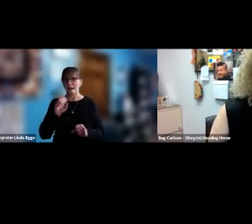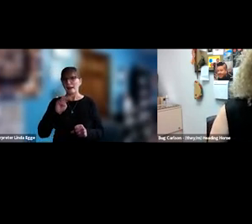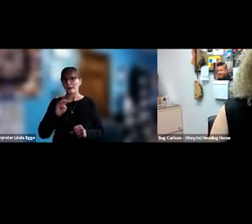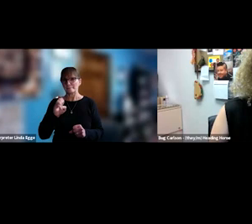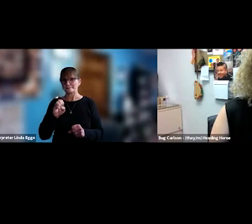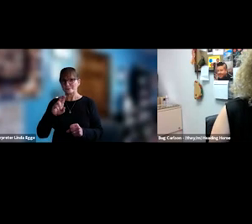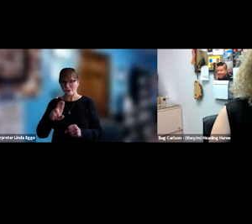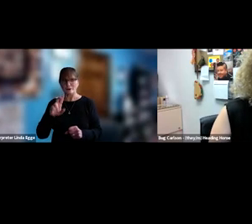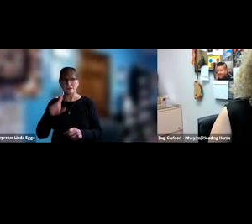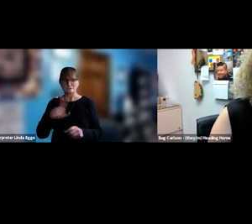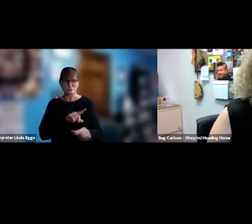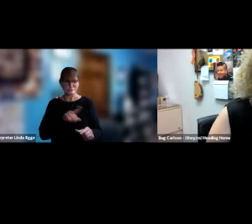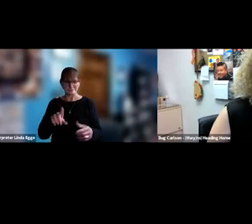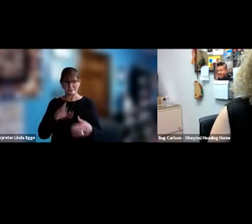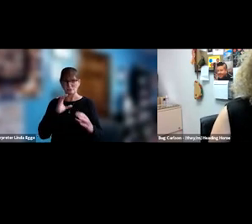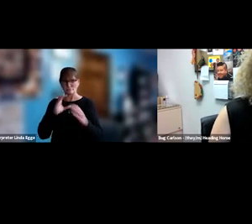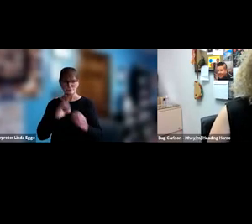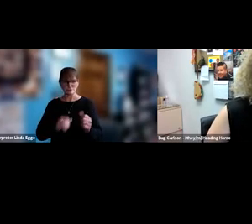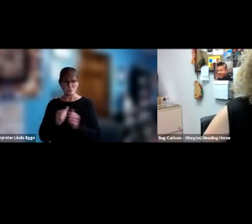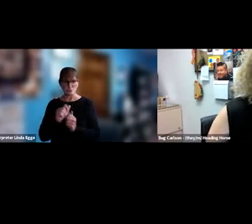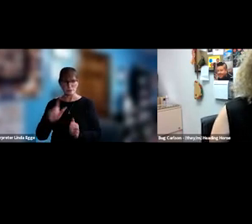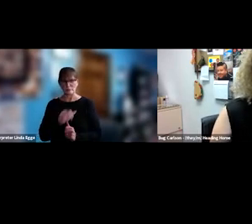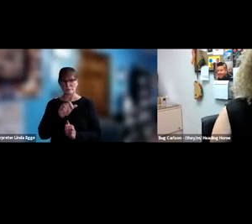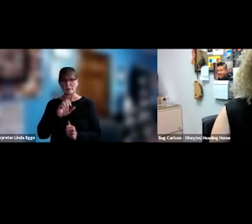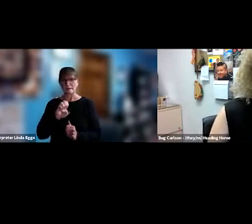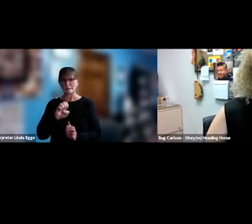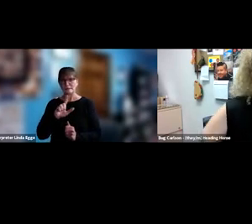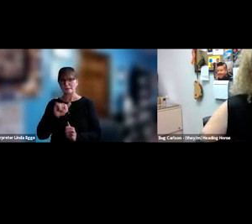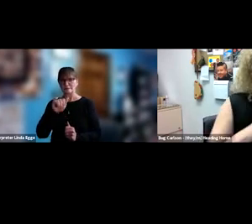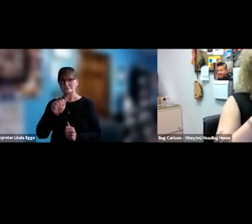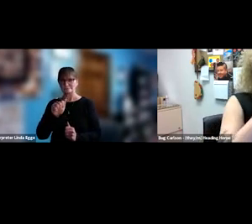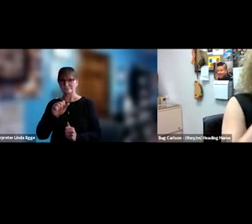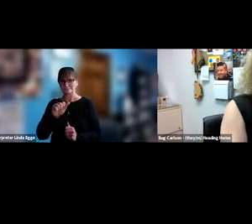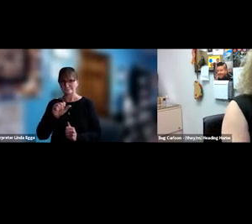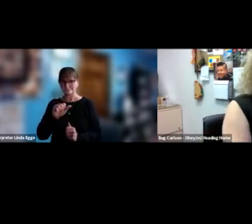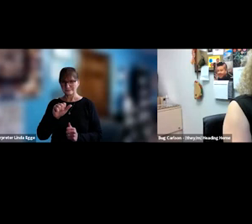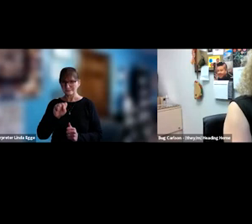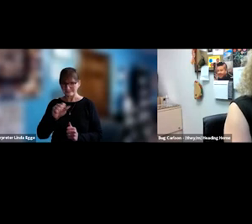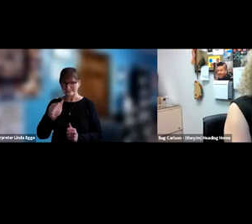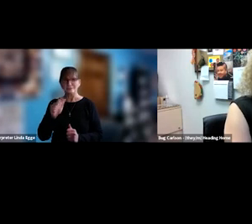whom she helped with her Social Security application. And all right, take it away.